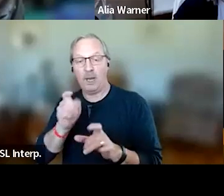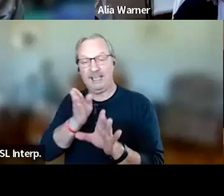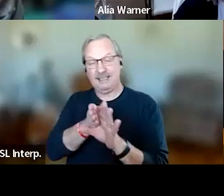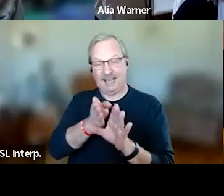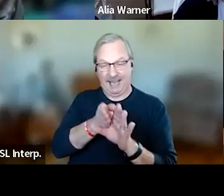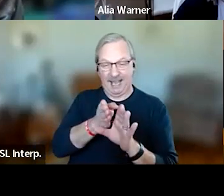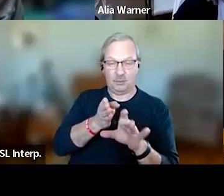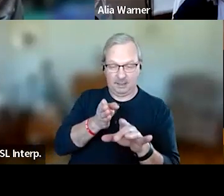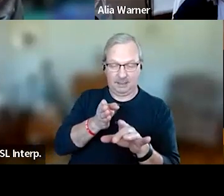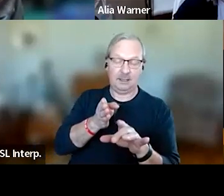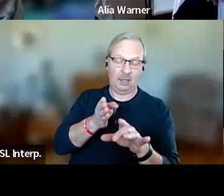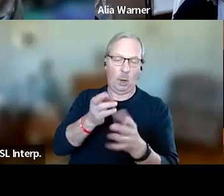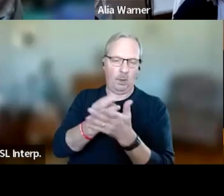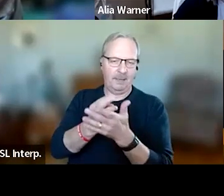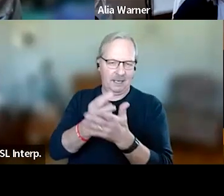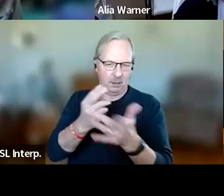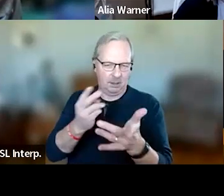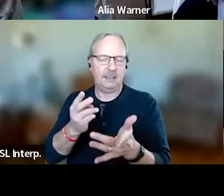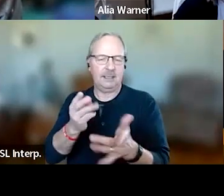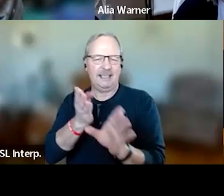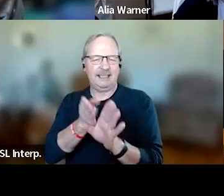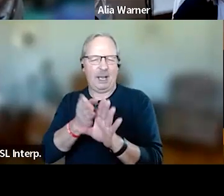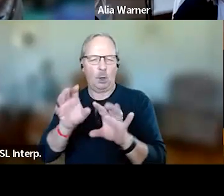called the Psychosocial Rehabilitation and Recovery Center.